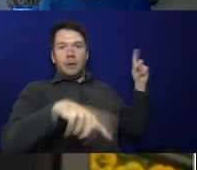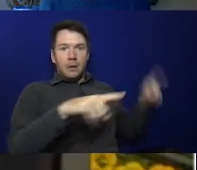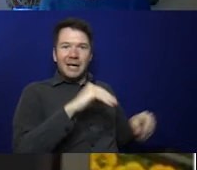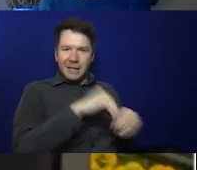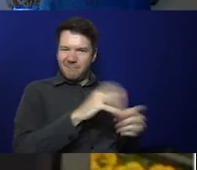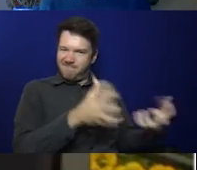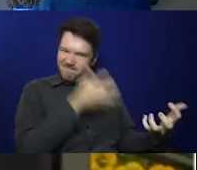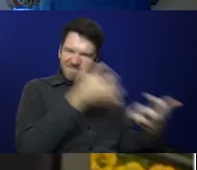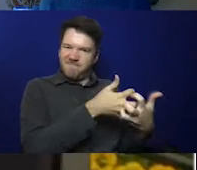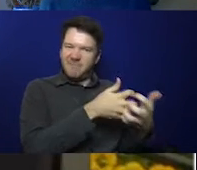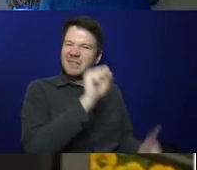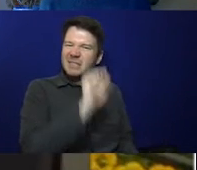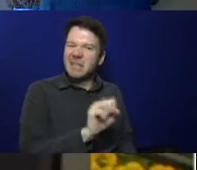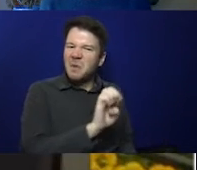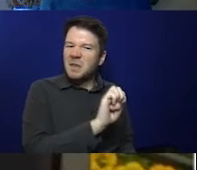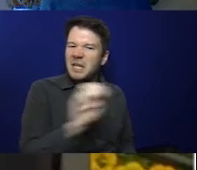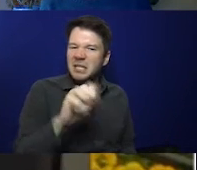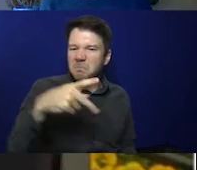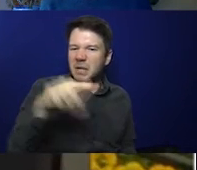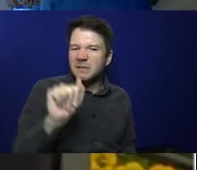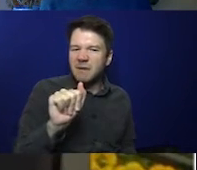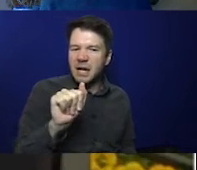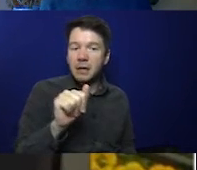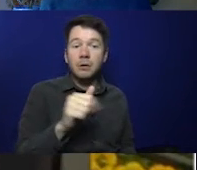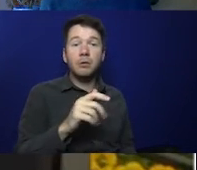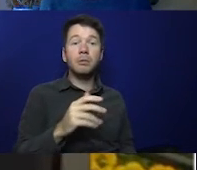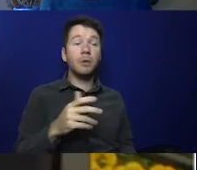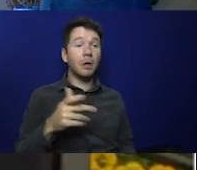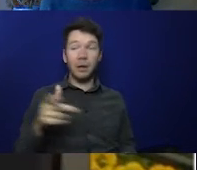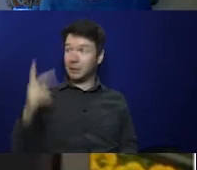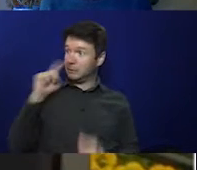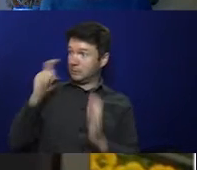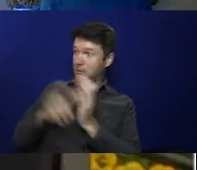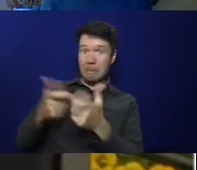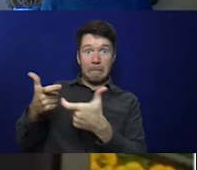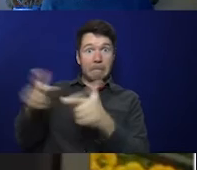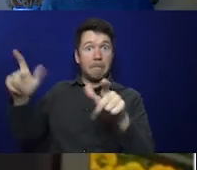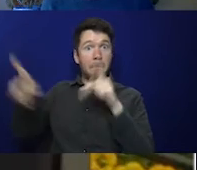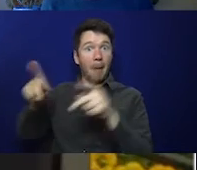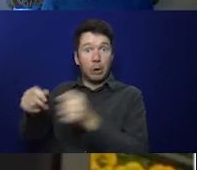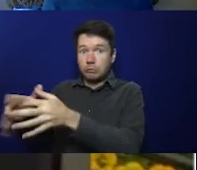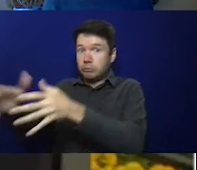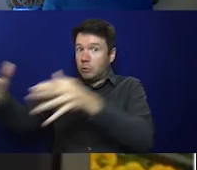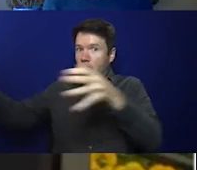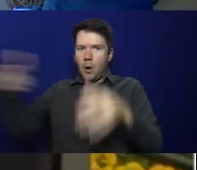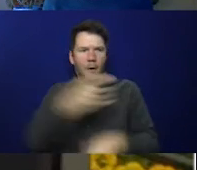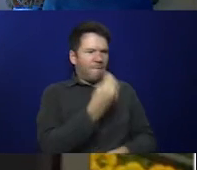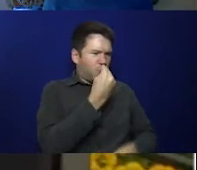Pennsylvania, increasing our ability to produce enough fresh food to supply a rapidly growing